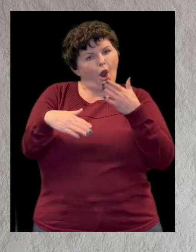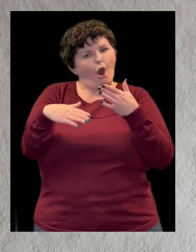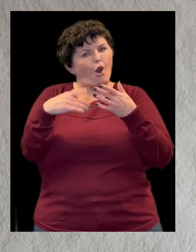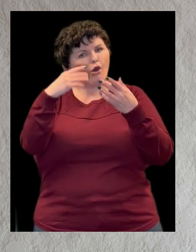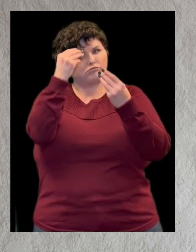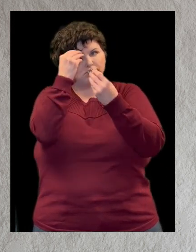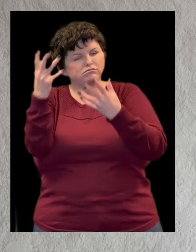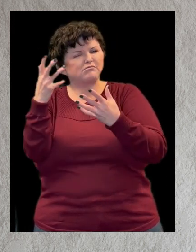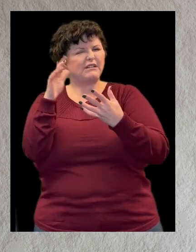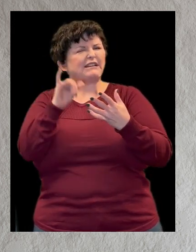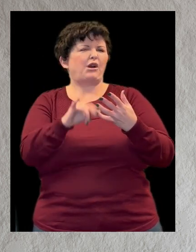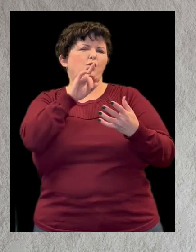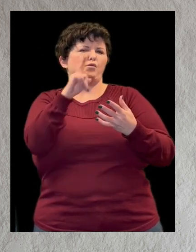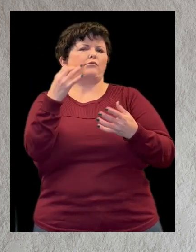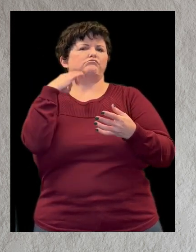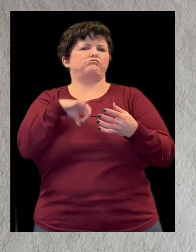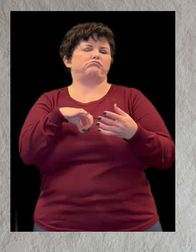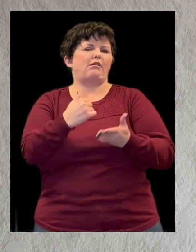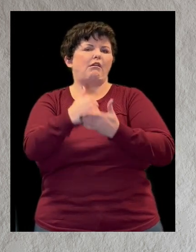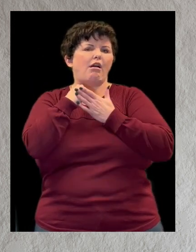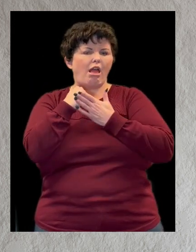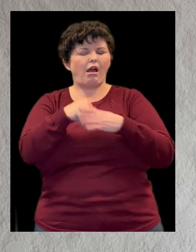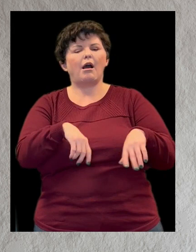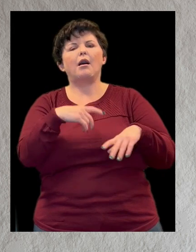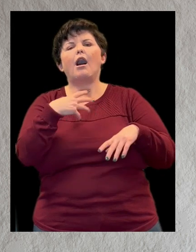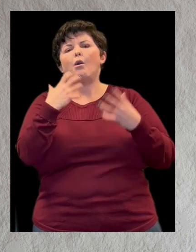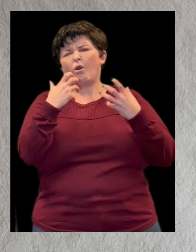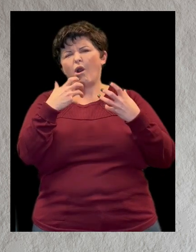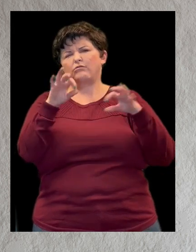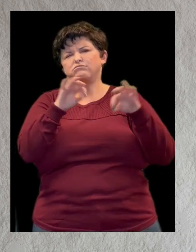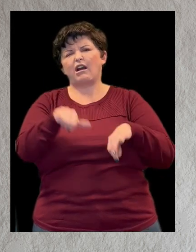And another just really quick example is that there will be times